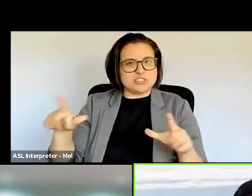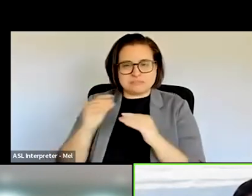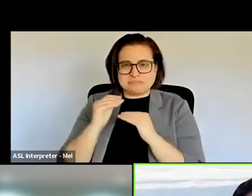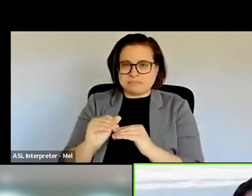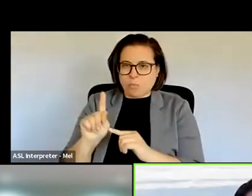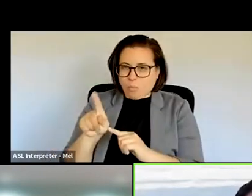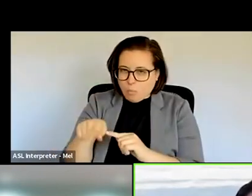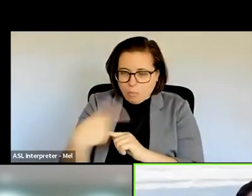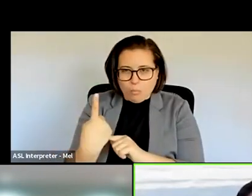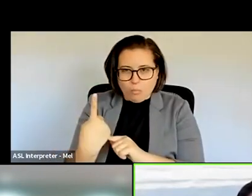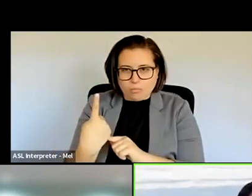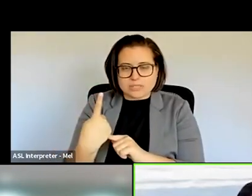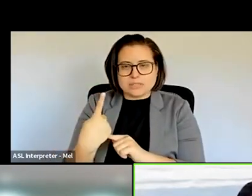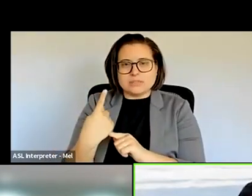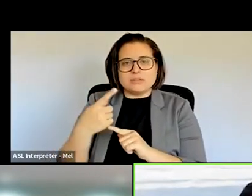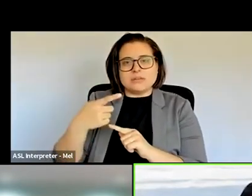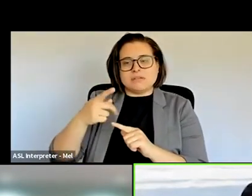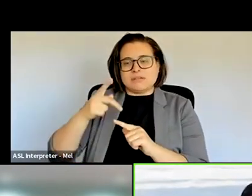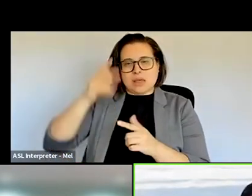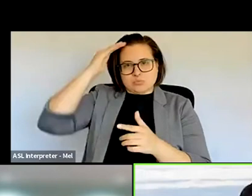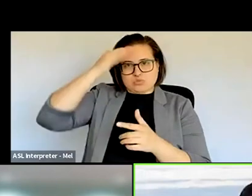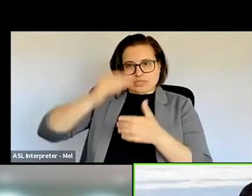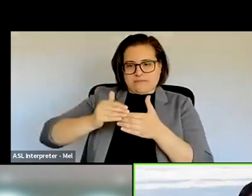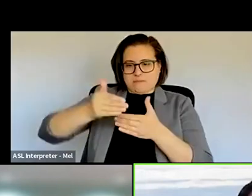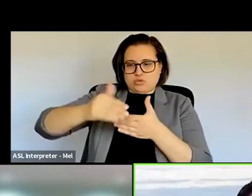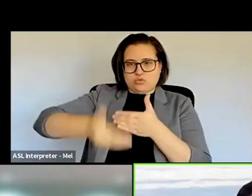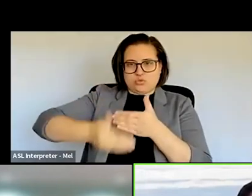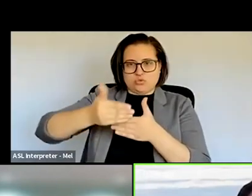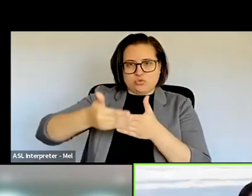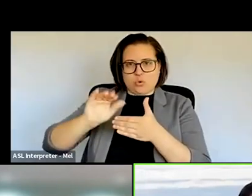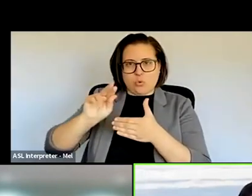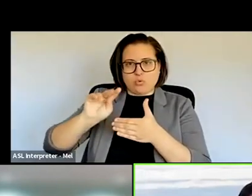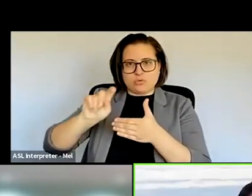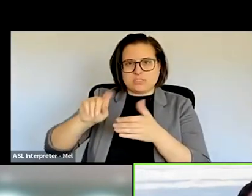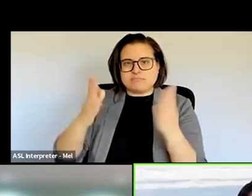The prefrontal cortex is the one that provides inhibition, attention, planning,